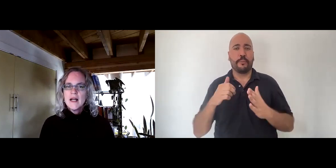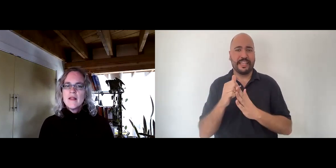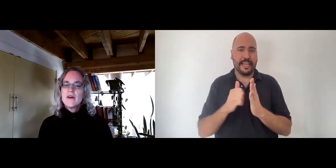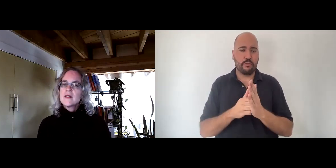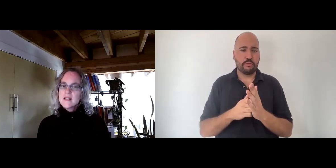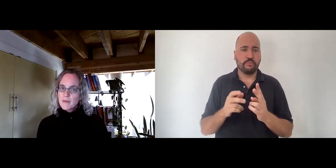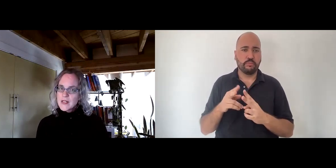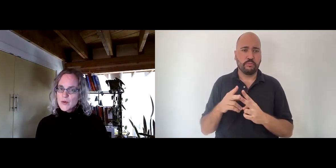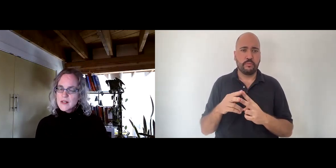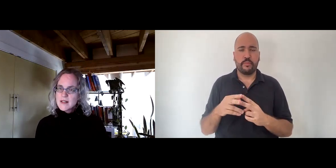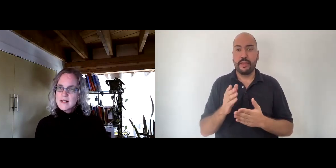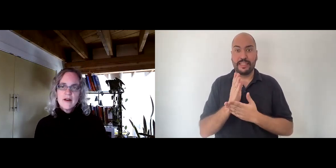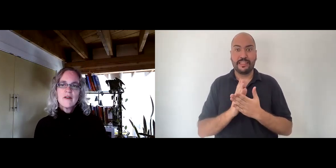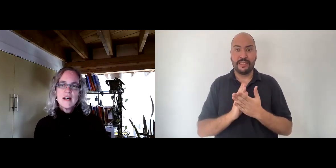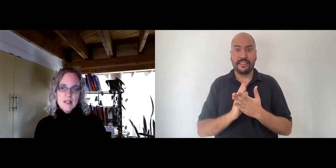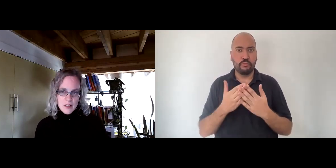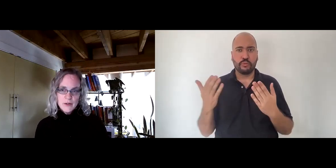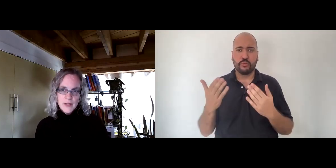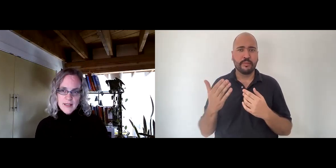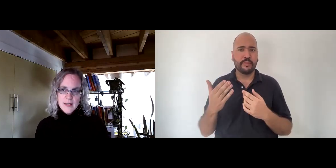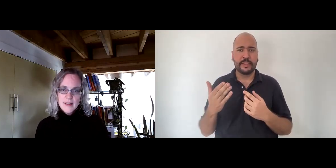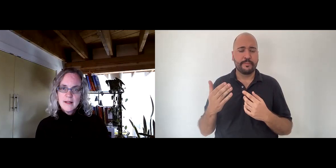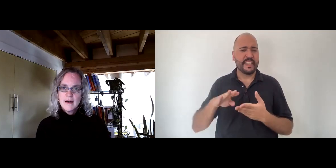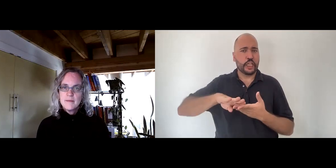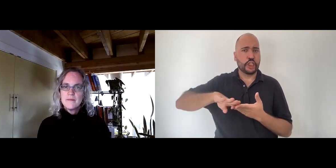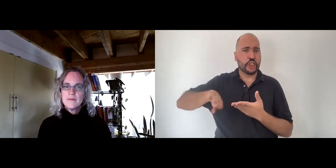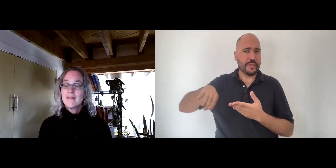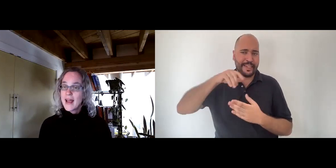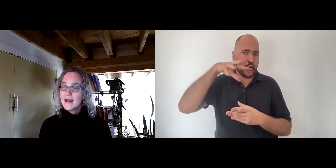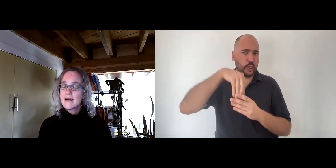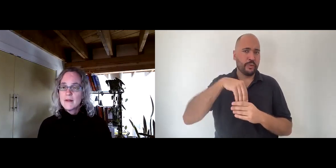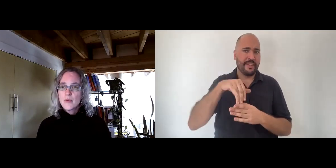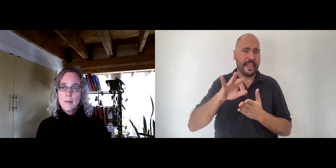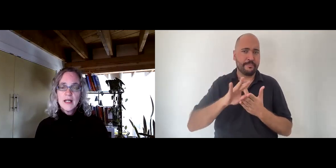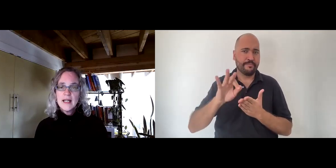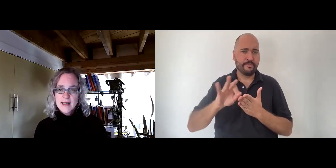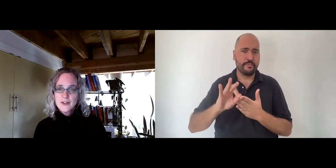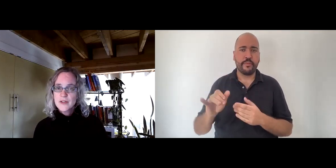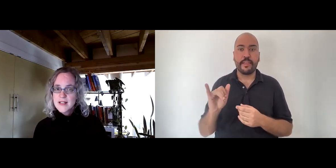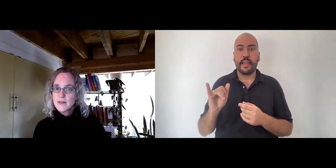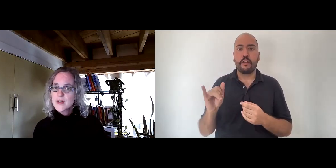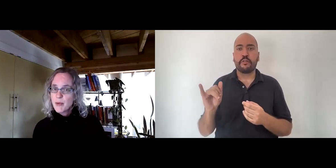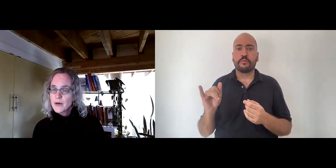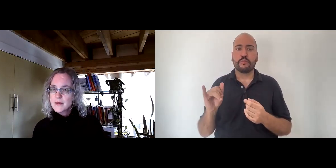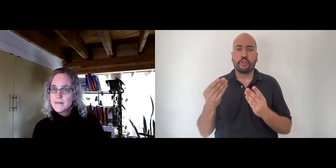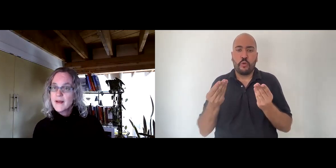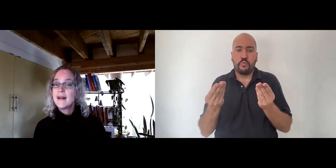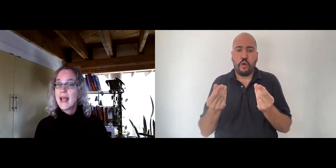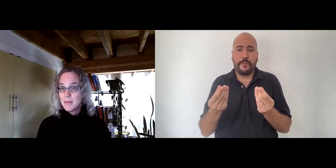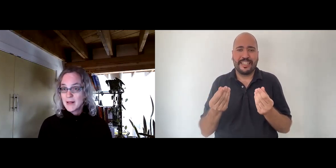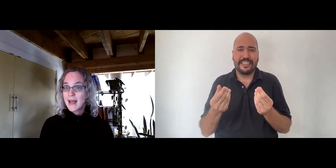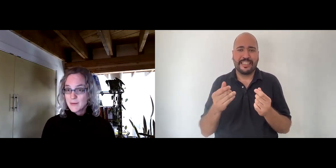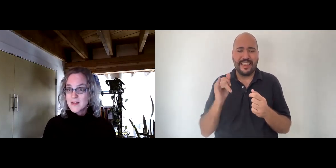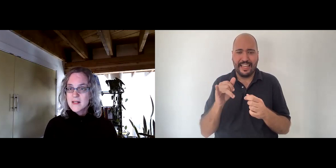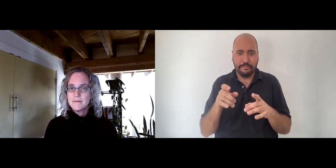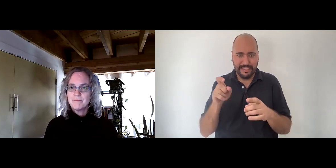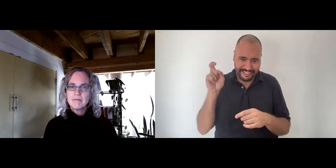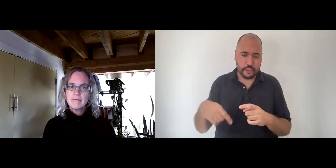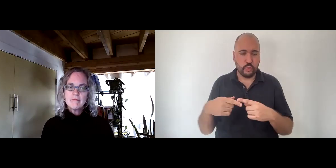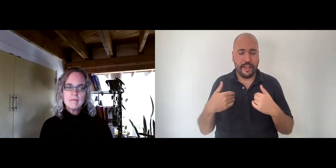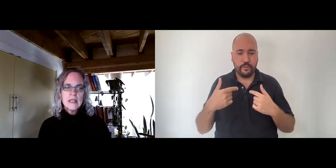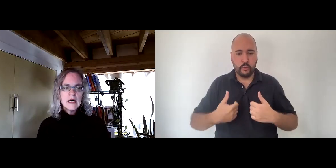There are some resources that are excluded, like property, essential self support, and ABLE accounts.